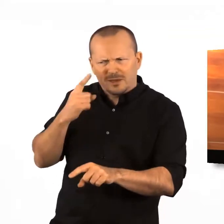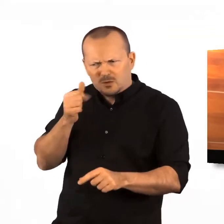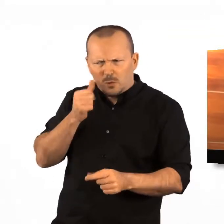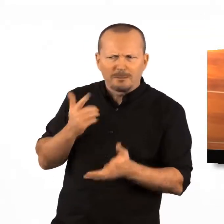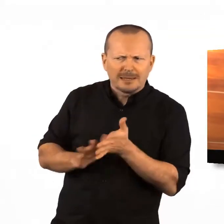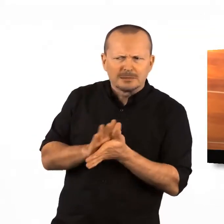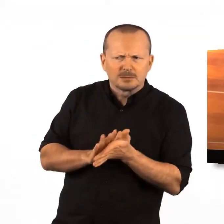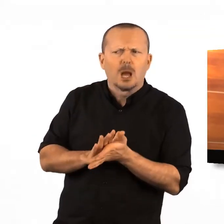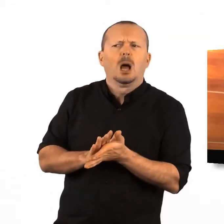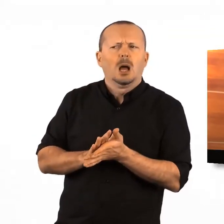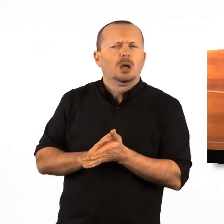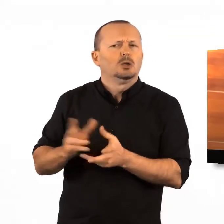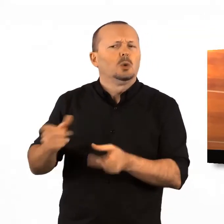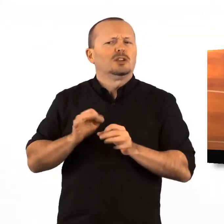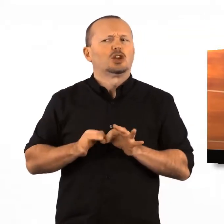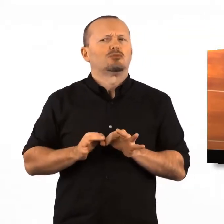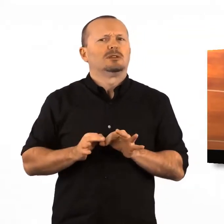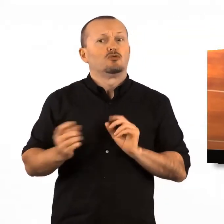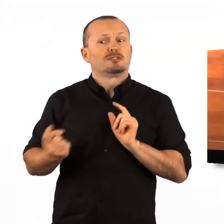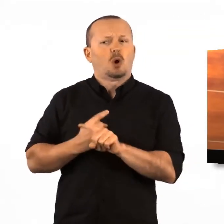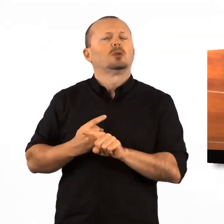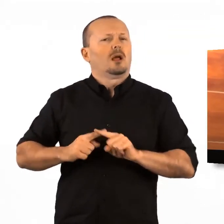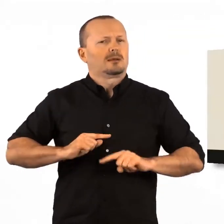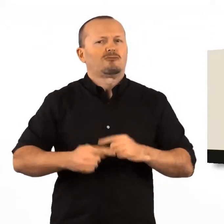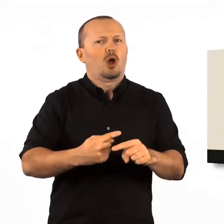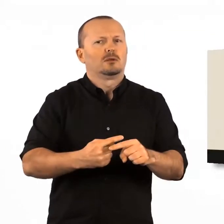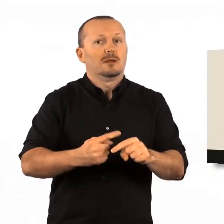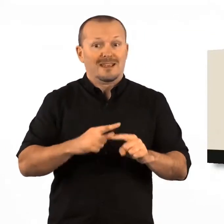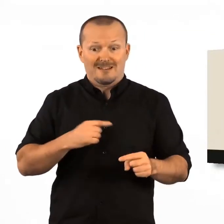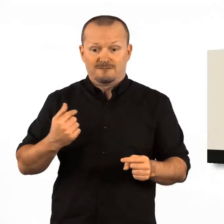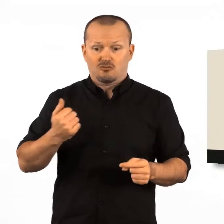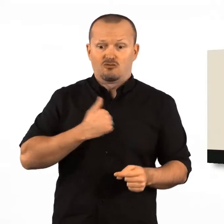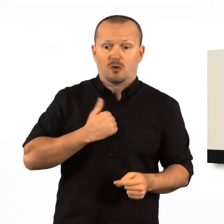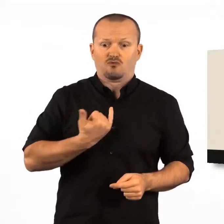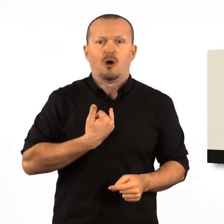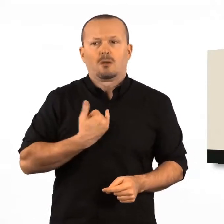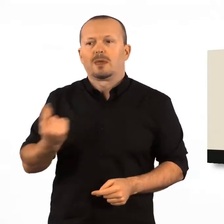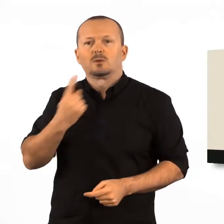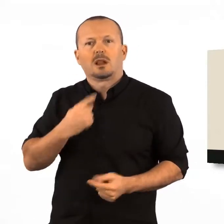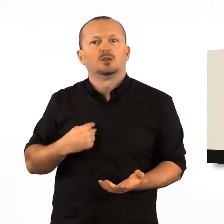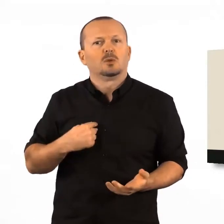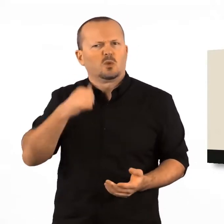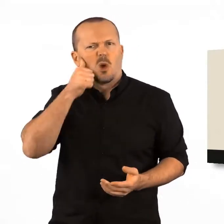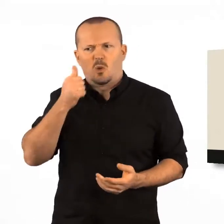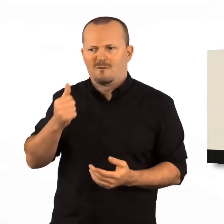and carry on they’ll soon tell you if you haven’t done it right. We talked about interactions we want our child to initiate the interactions, respond to the